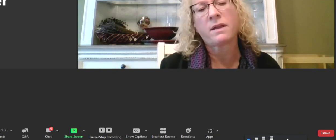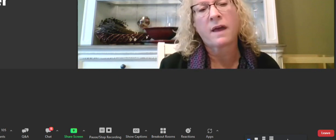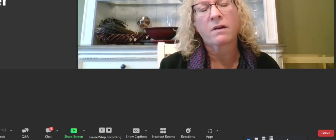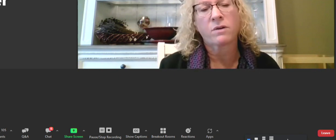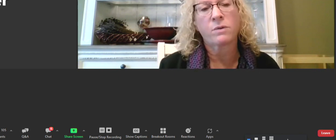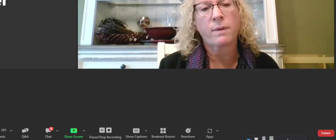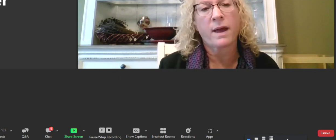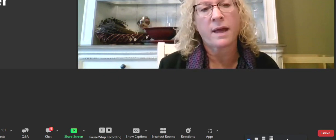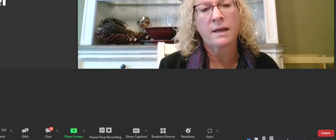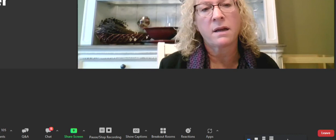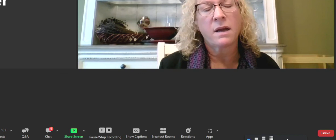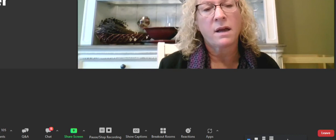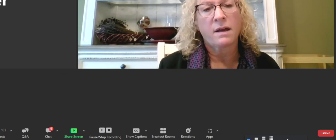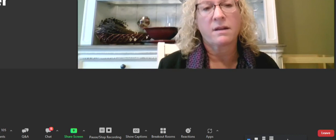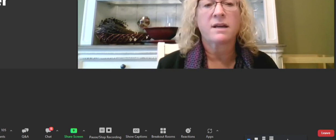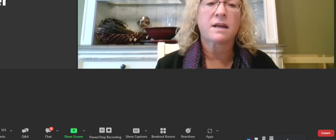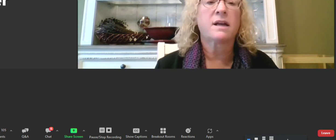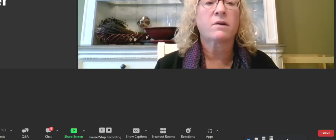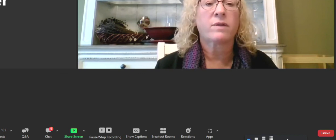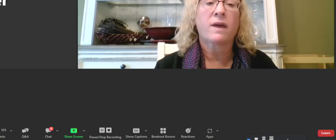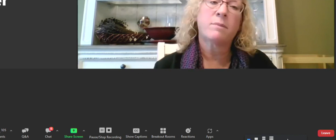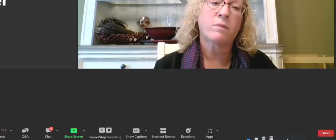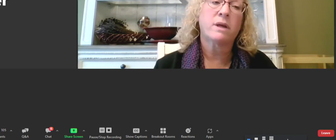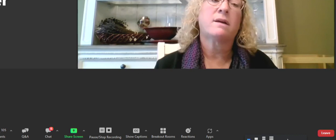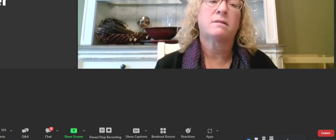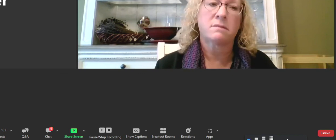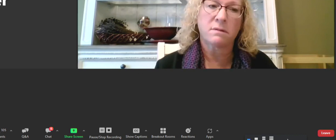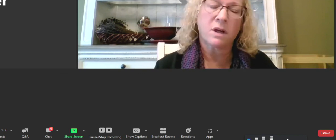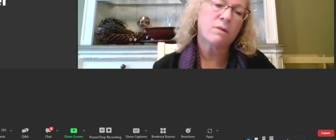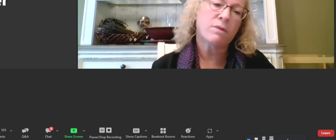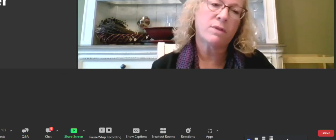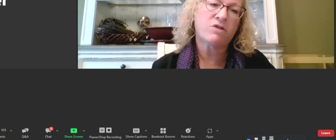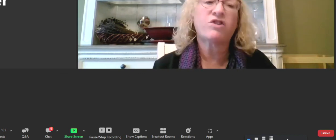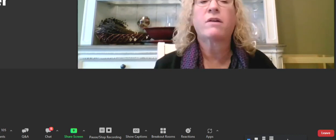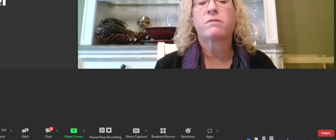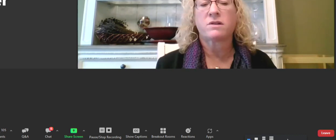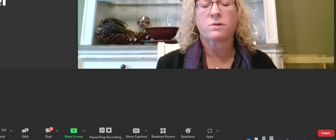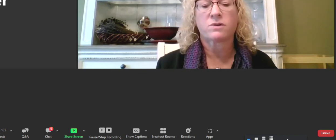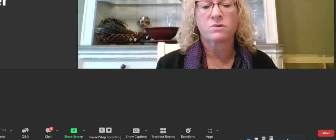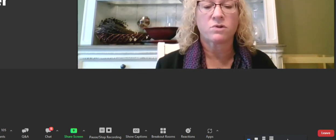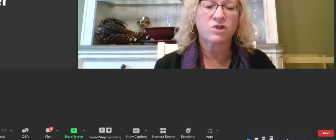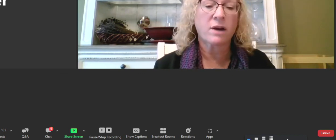in that group and can connect with them and we can share resources or share, Oh,